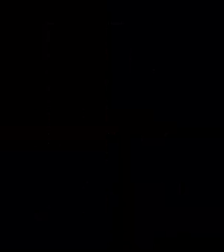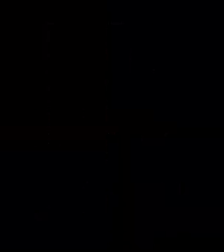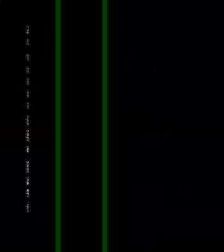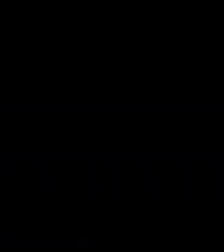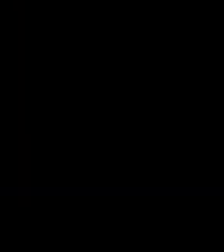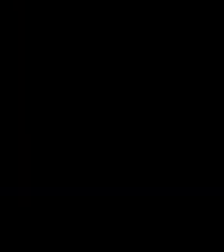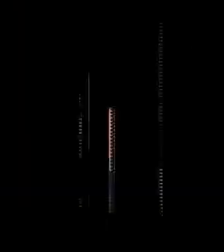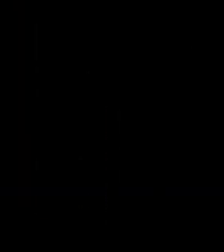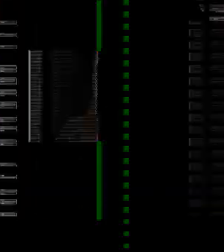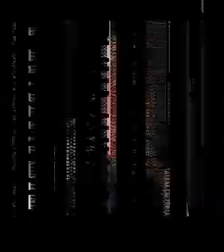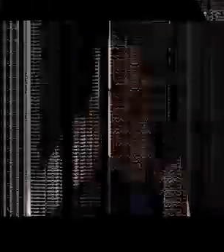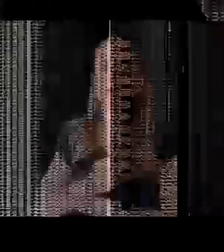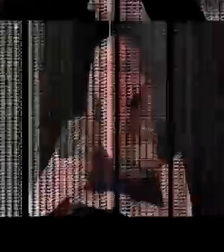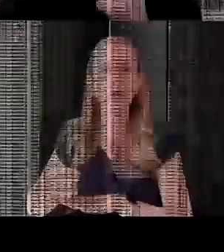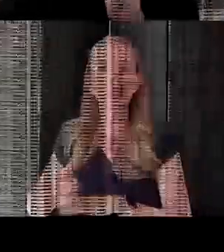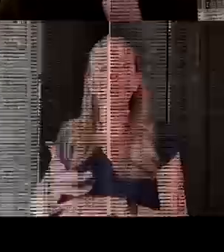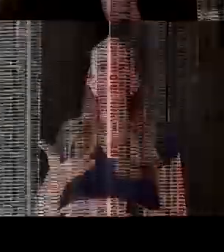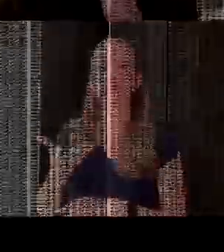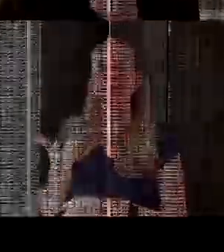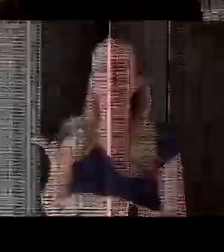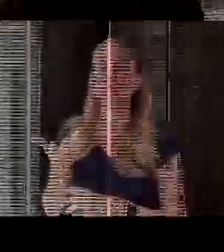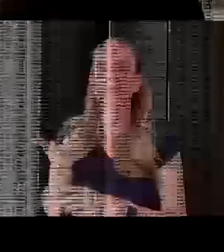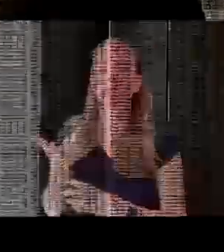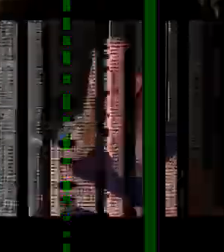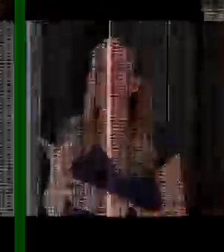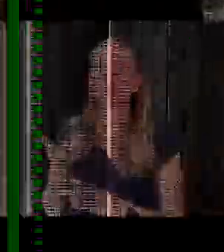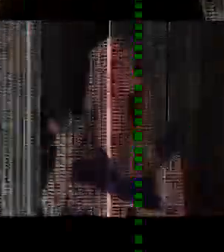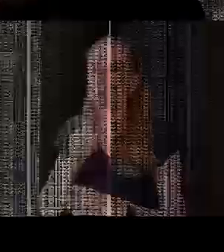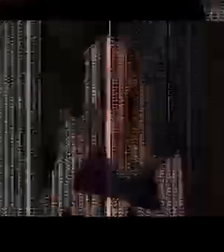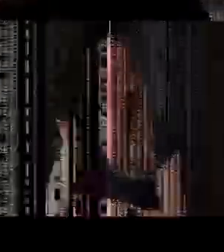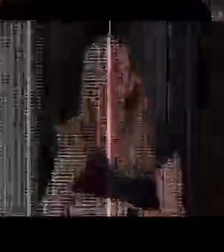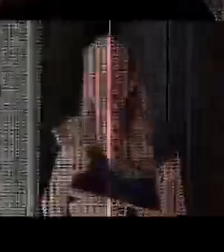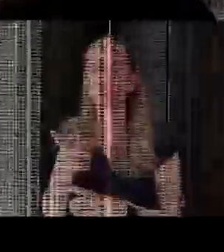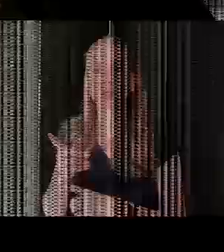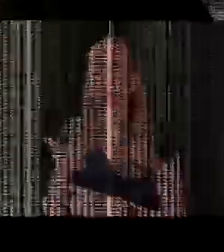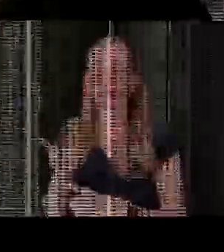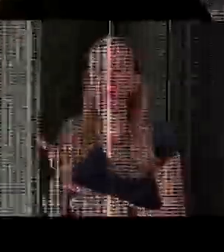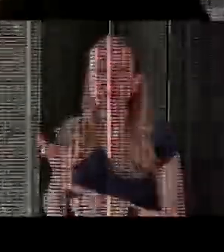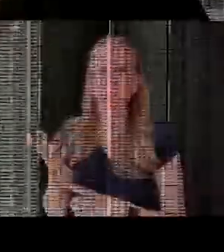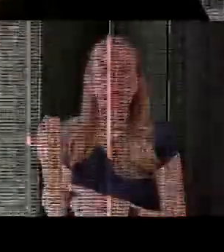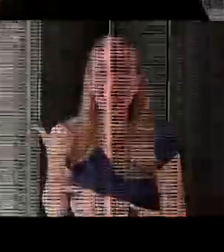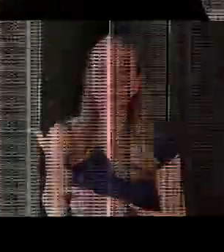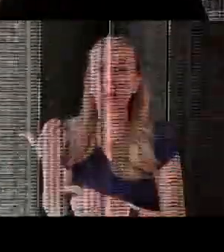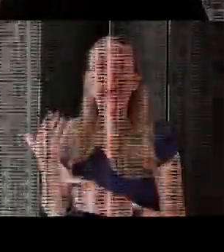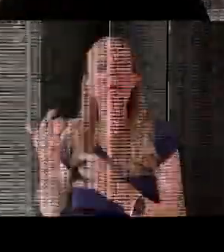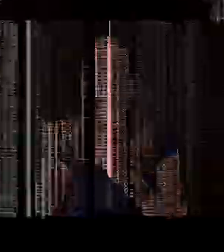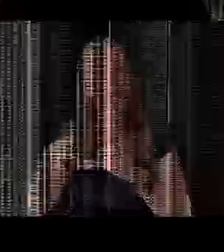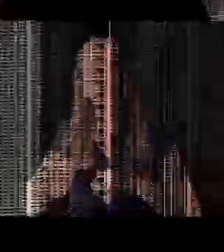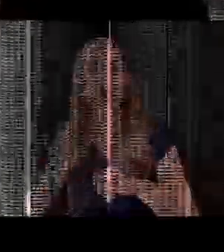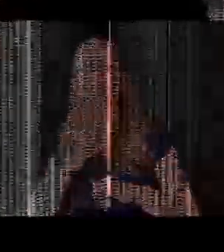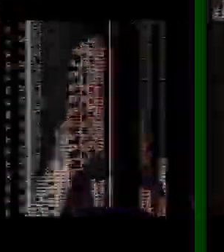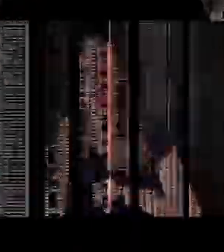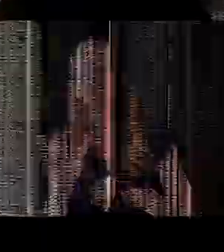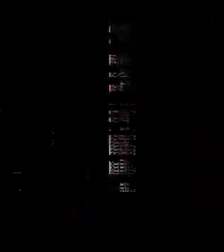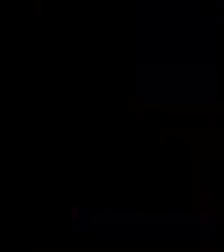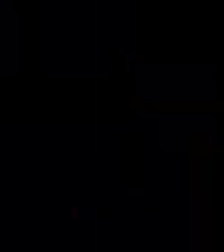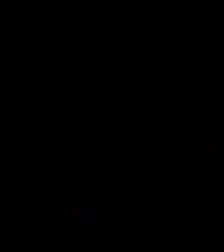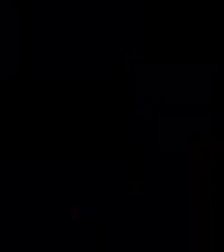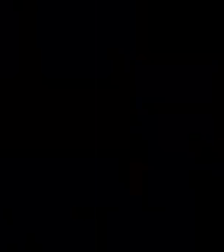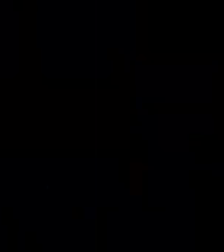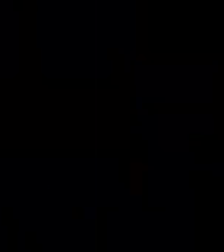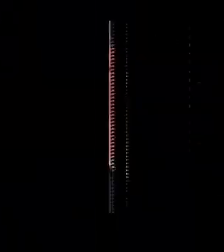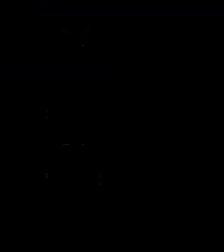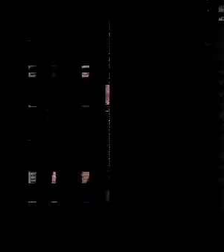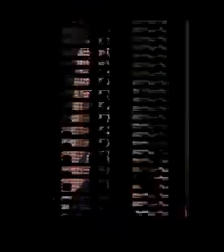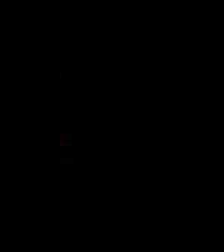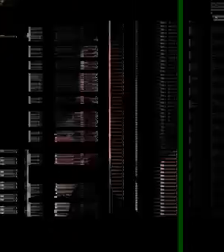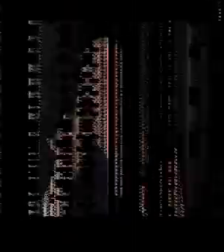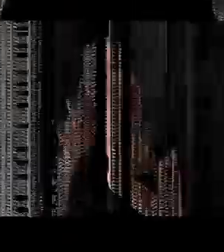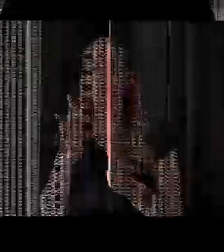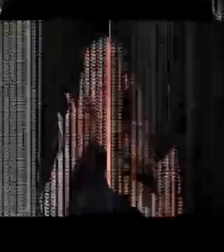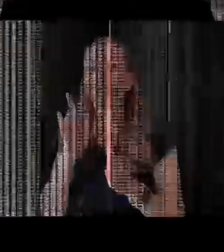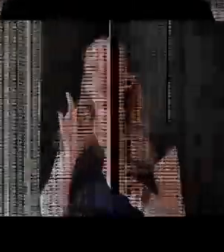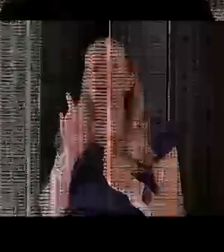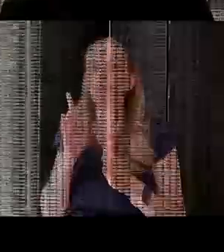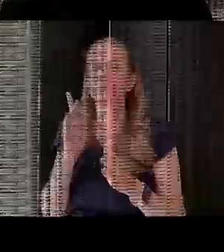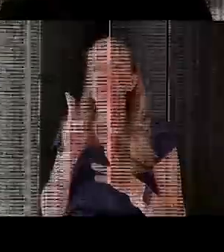old platforms. It was true, and to some level it's true for screen readers who often especially in